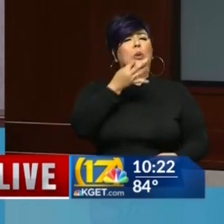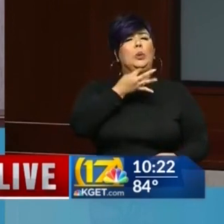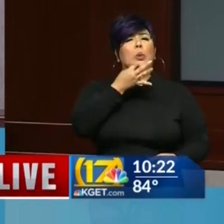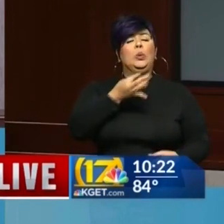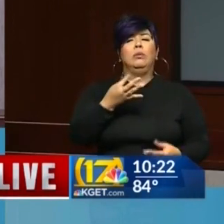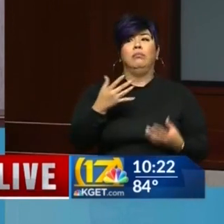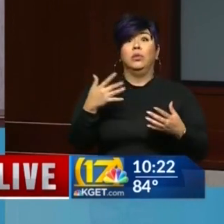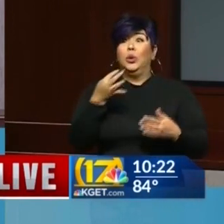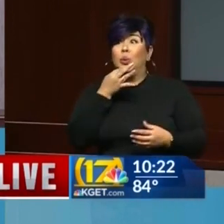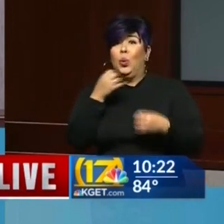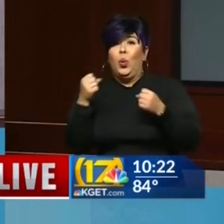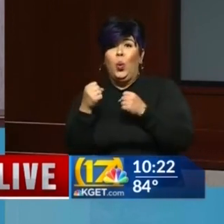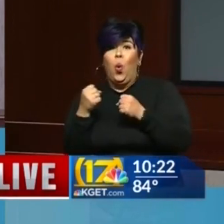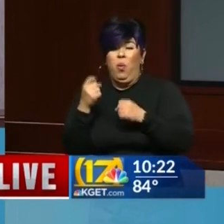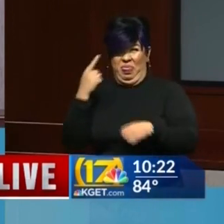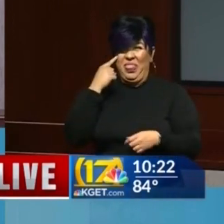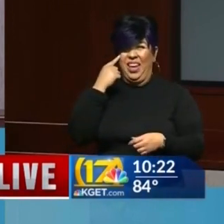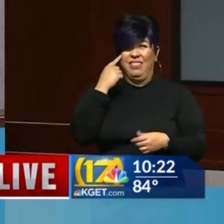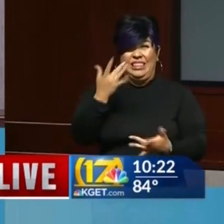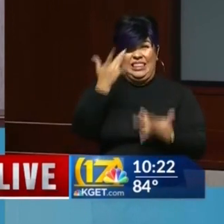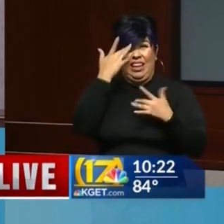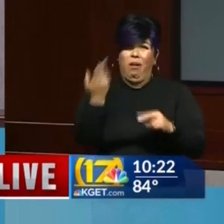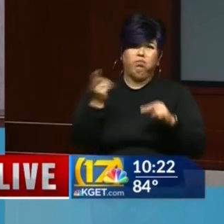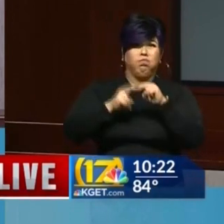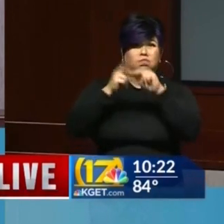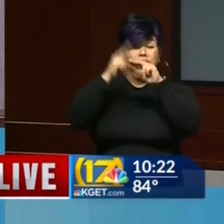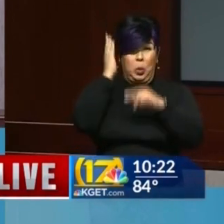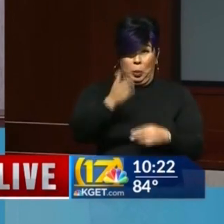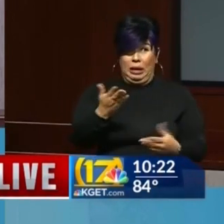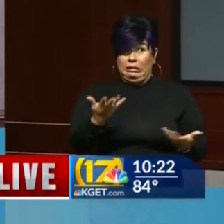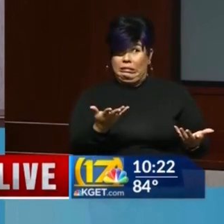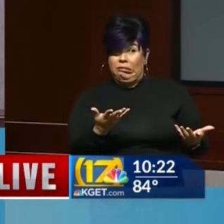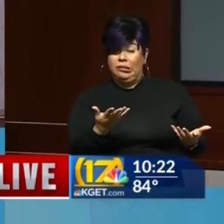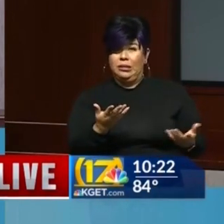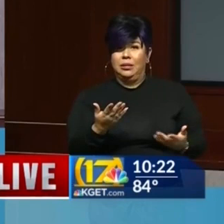AND ARE WE STILL EXPECTING TO SEE A POTENTIAL INCREASE AS WE